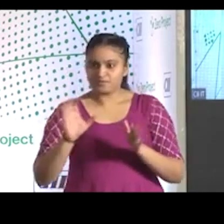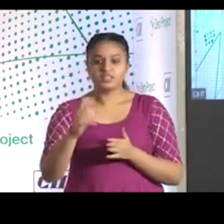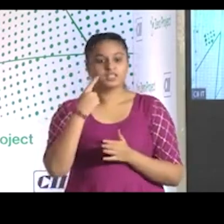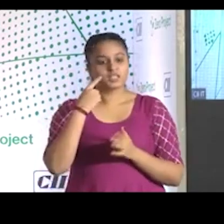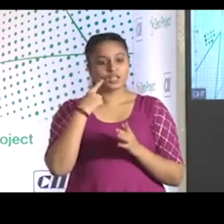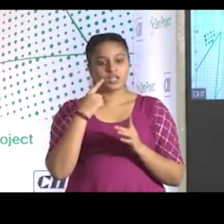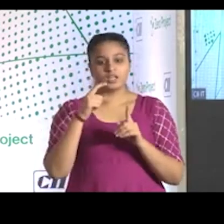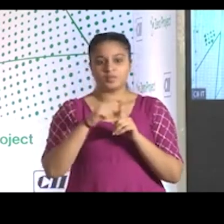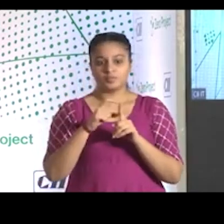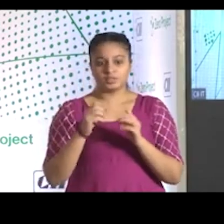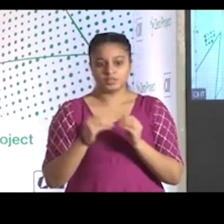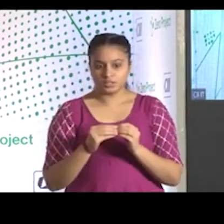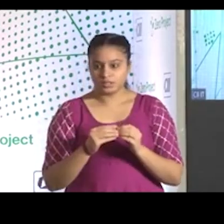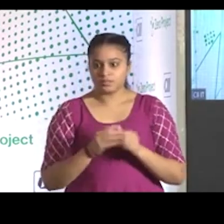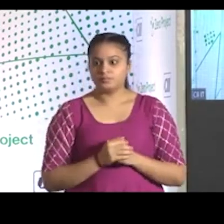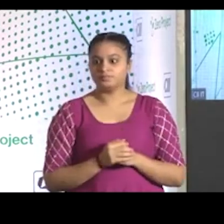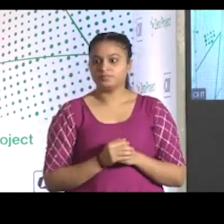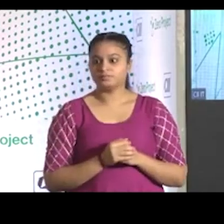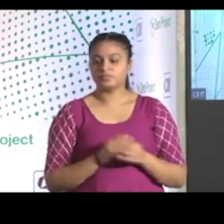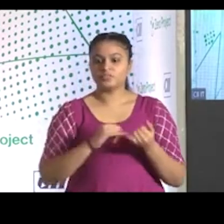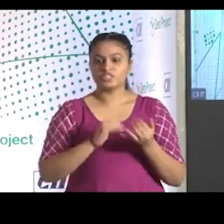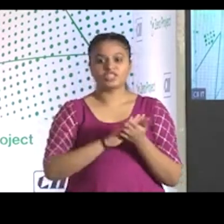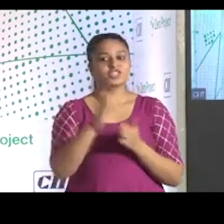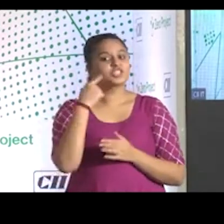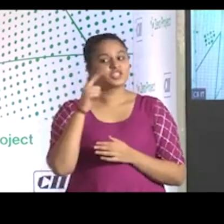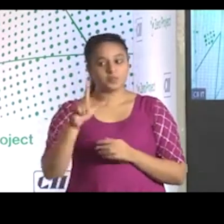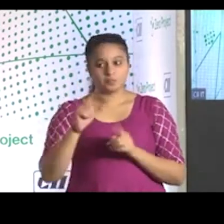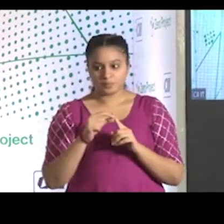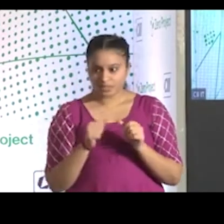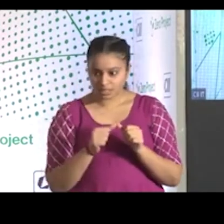and Venkatraman, we have Shilpa of the media.